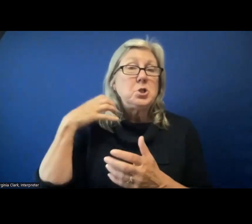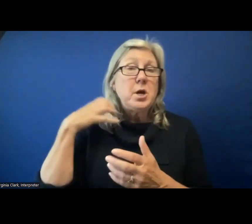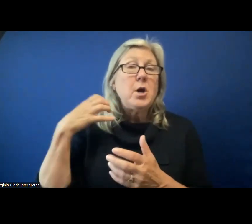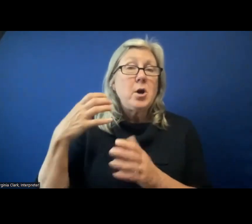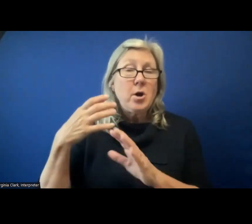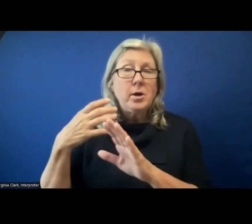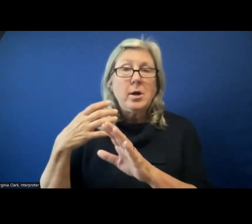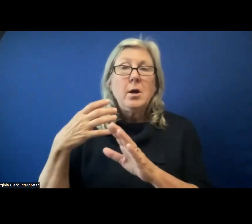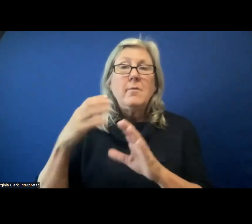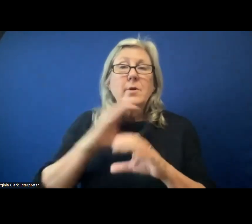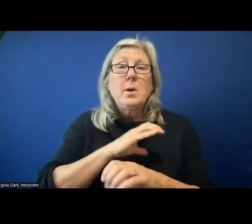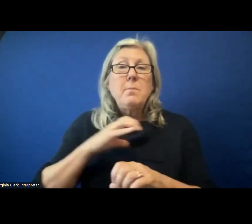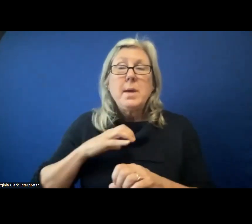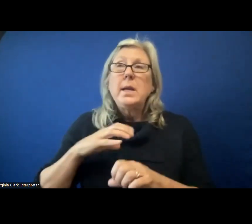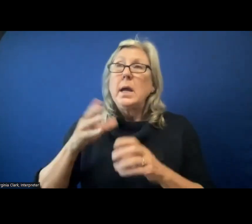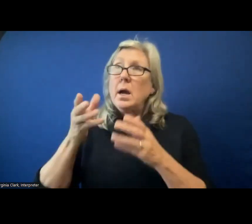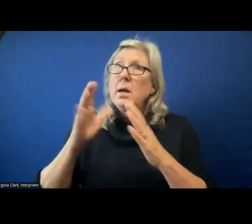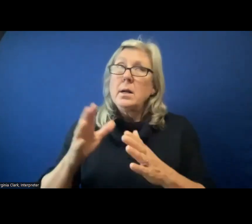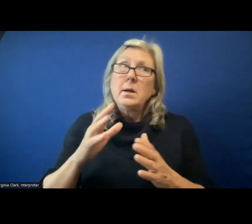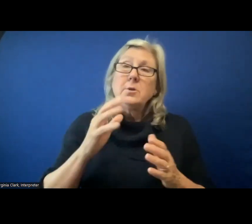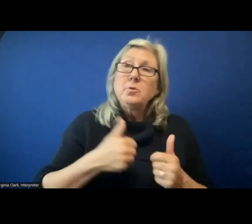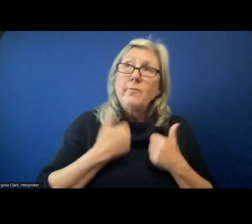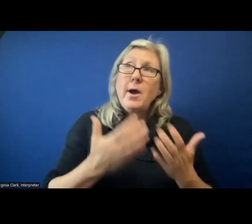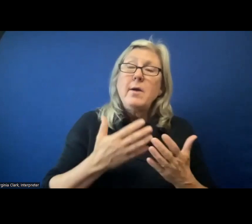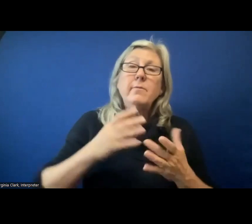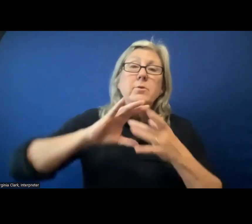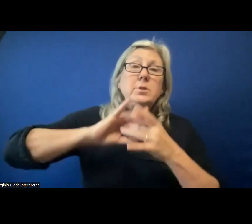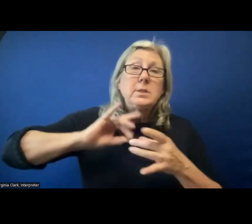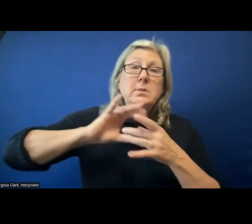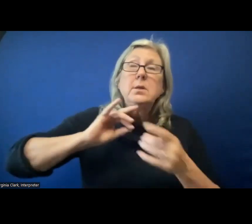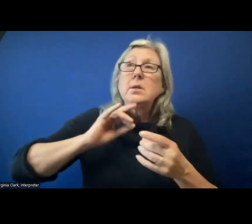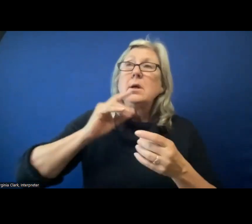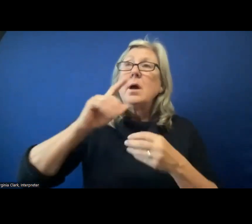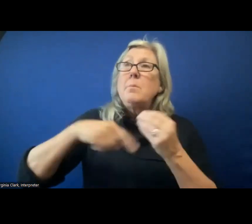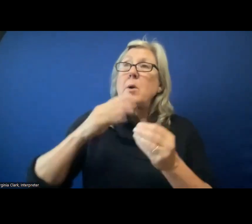on a bill that would've made it easier to forcibly drug people with psychiatric diagnoses.